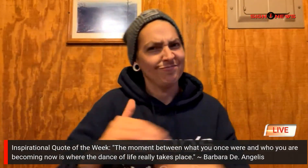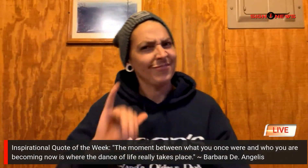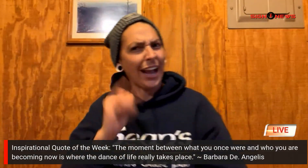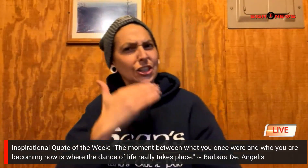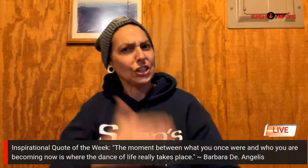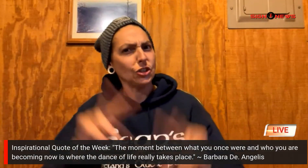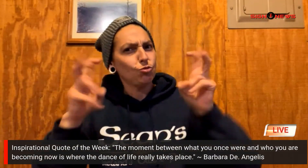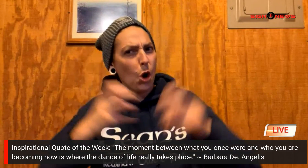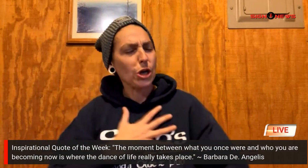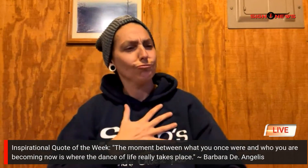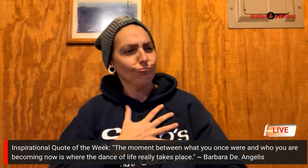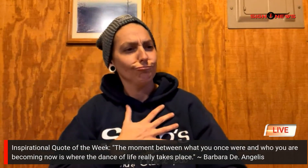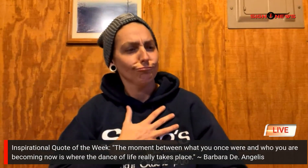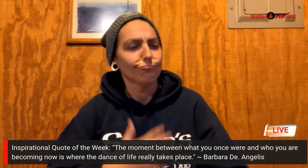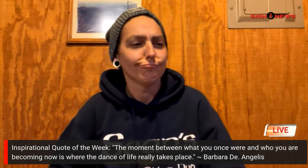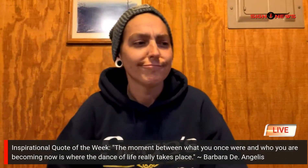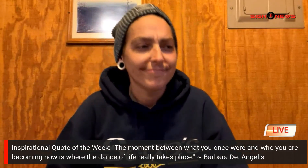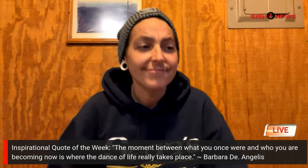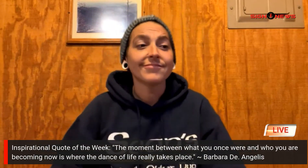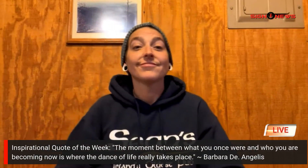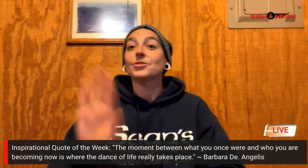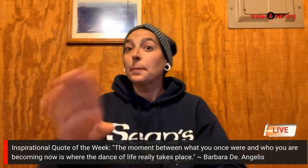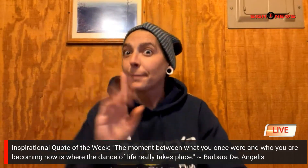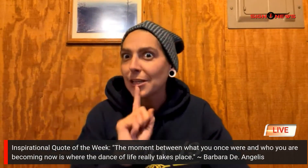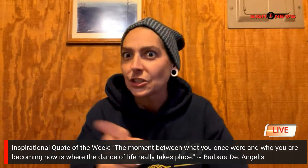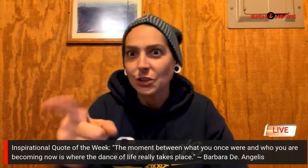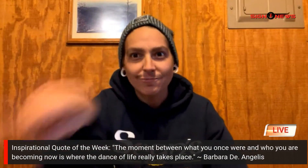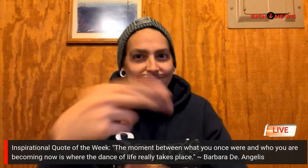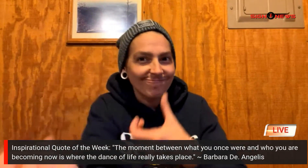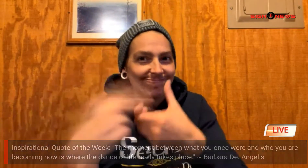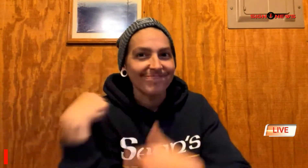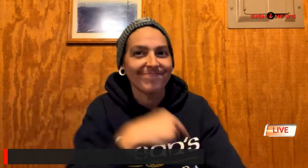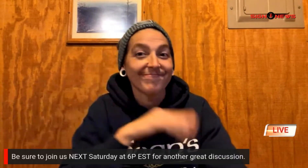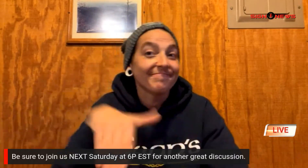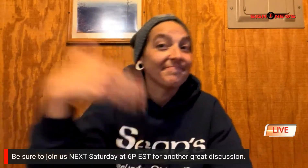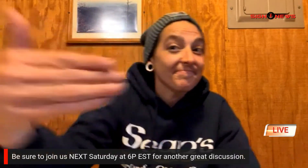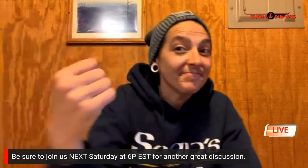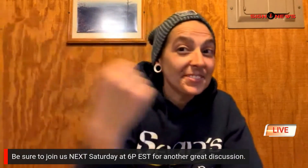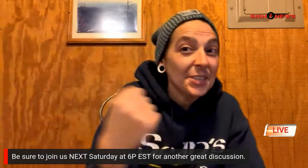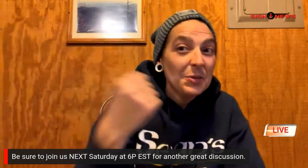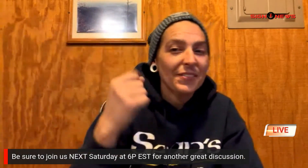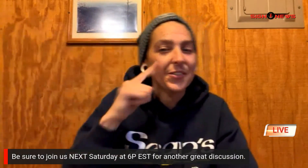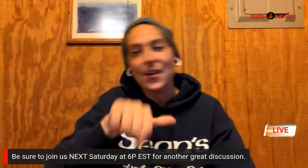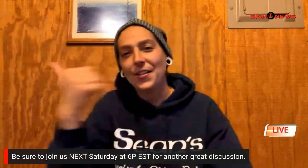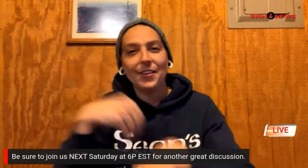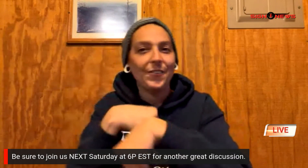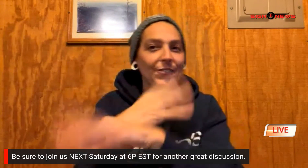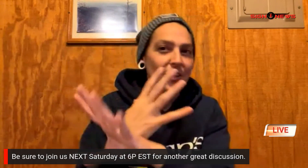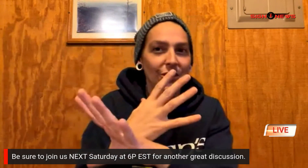that's a good quote be sure to join us next Saturday at 6 PM Eastern time for another